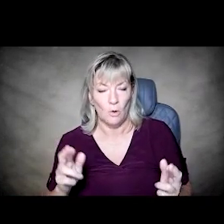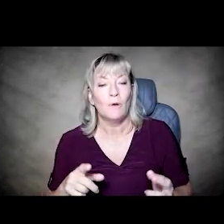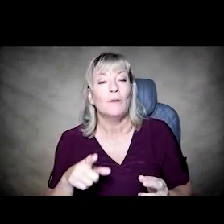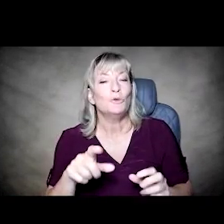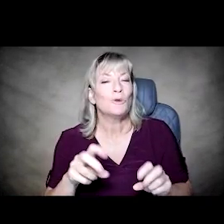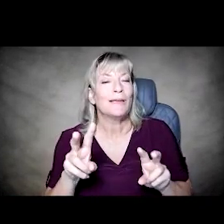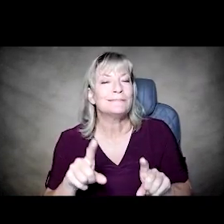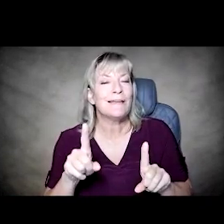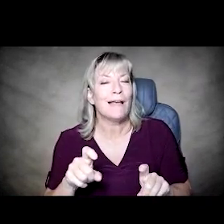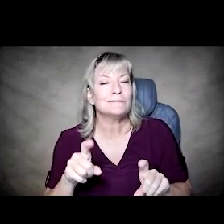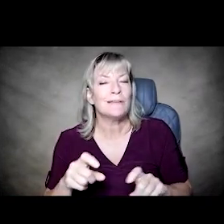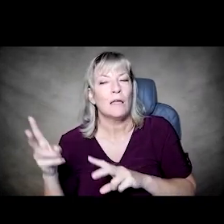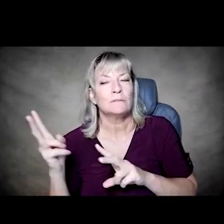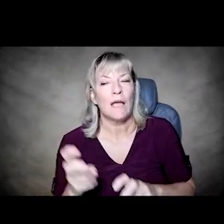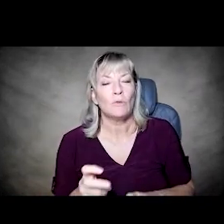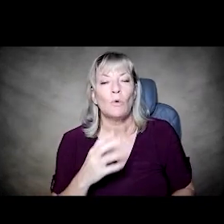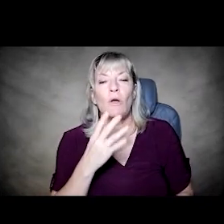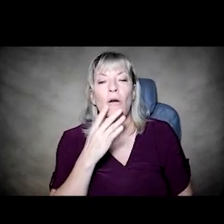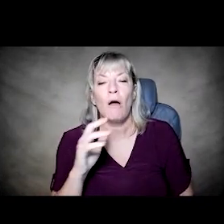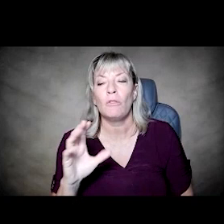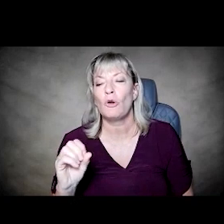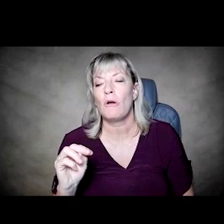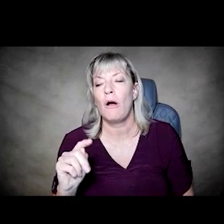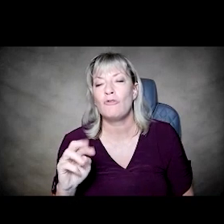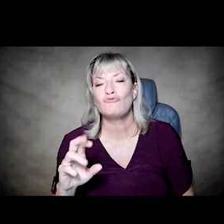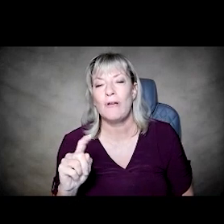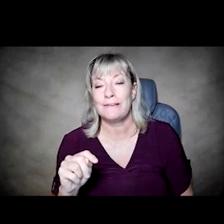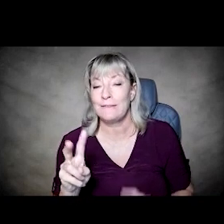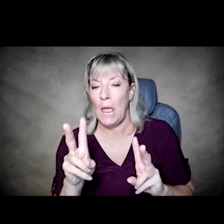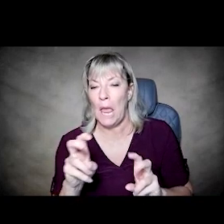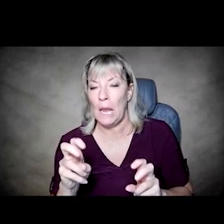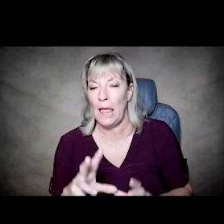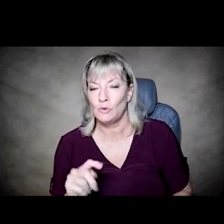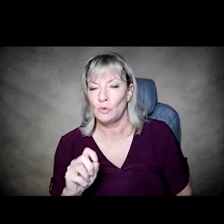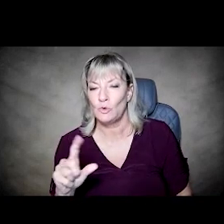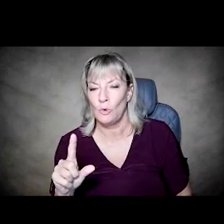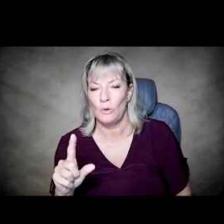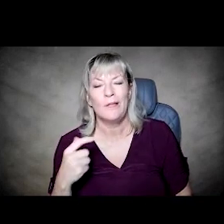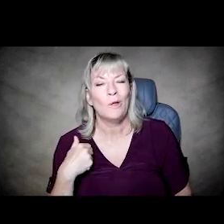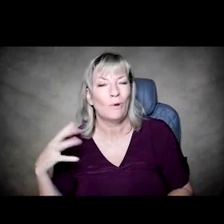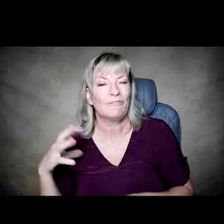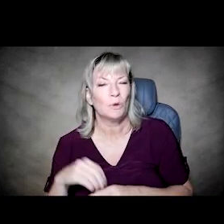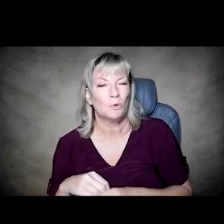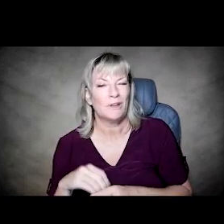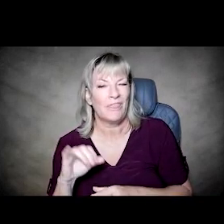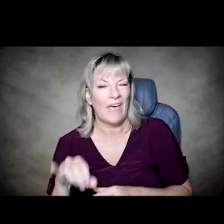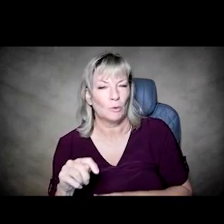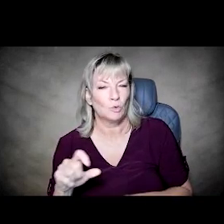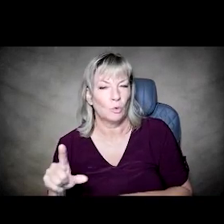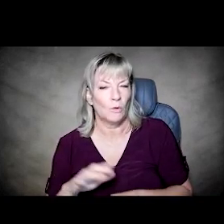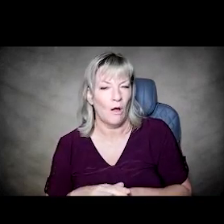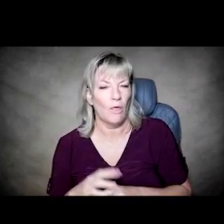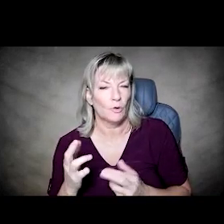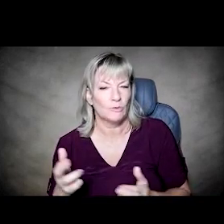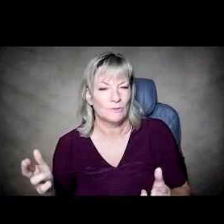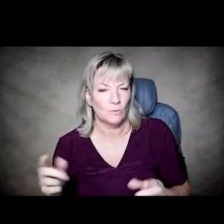by downloading a color contrast analyzer tool (we’ve included one on the Resources slide).